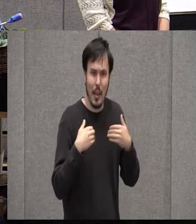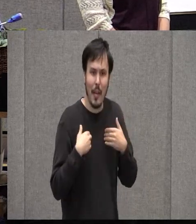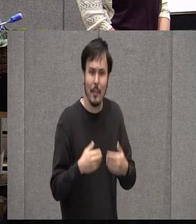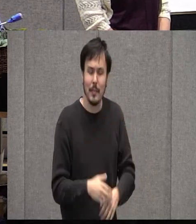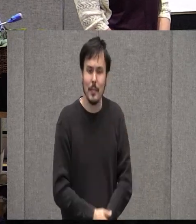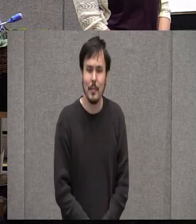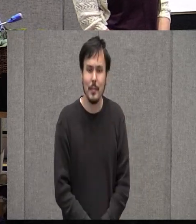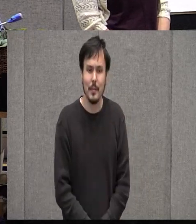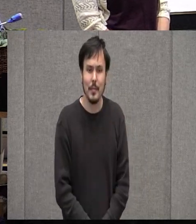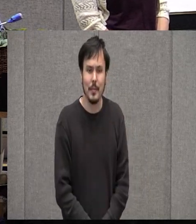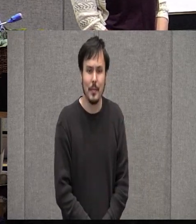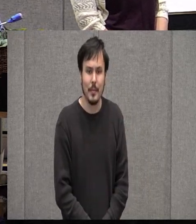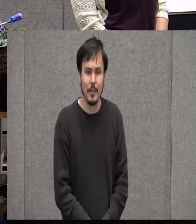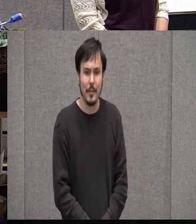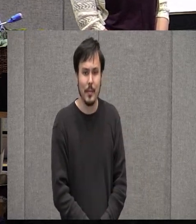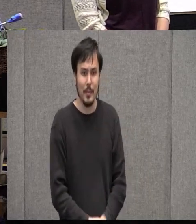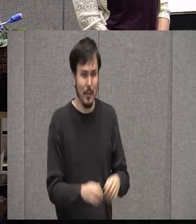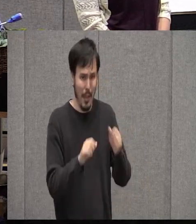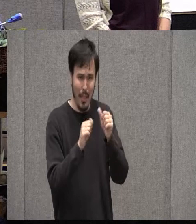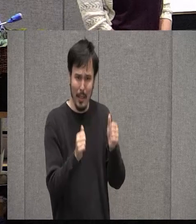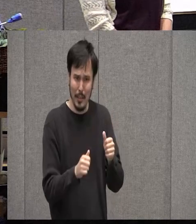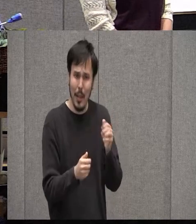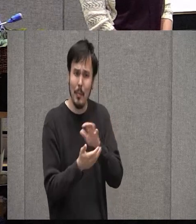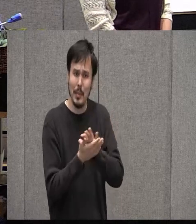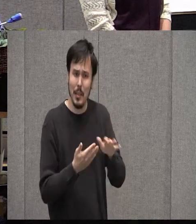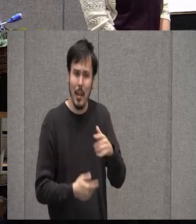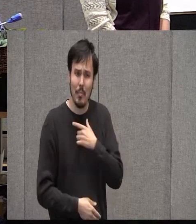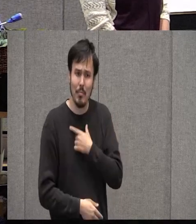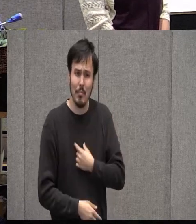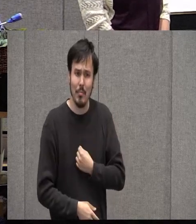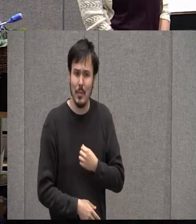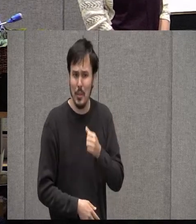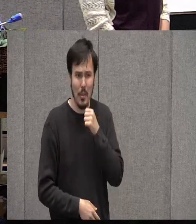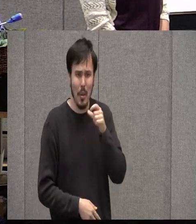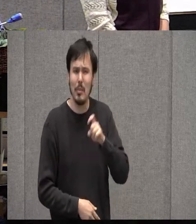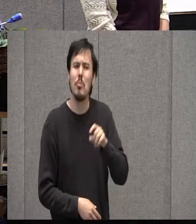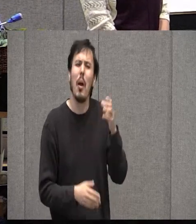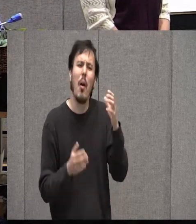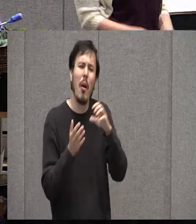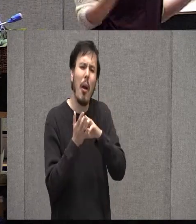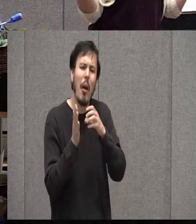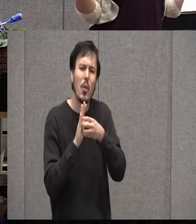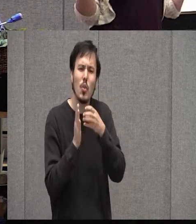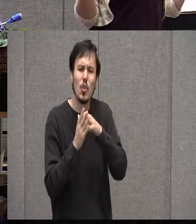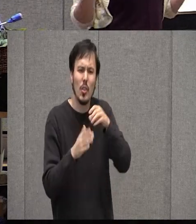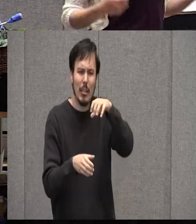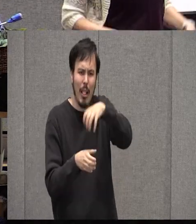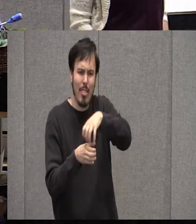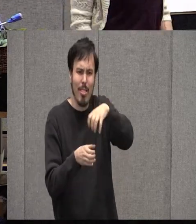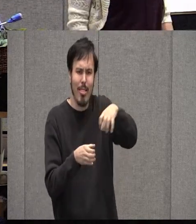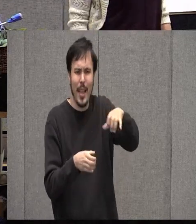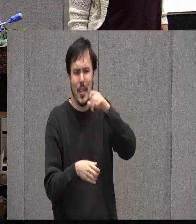Oh, that's a good pendant. - The shape of it, right, that's a good pendant shape, right? You don't even need, who needs cookie cutters when you have paper towel tubes?